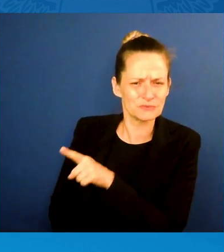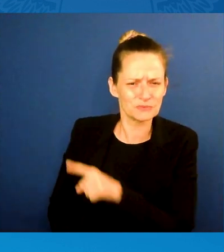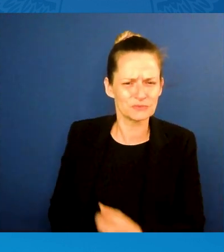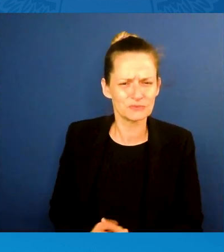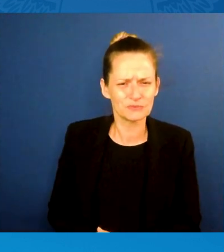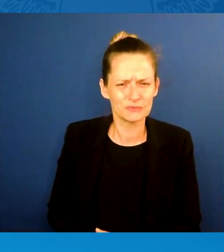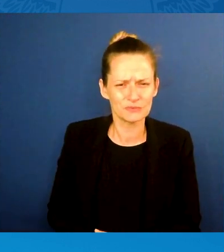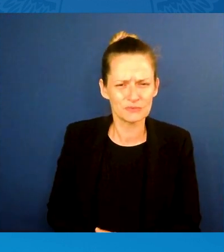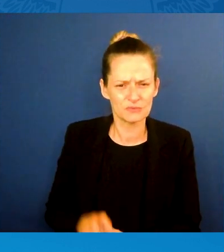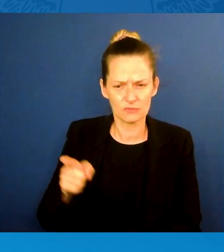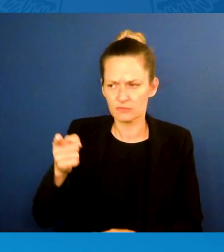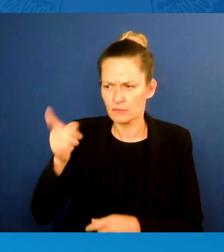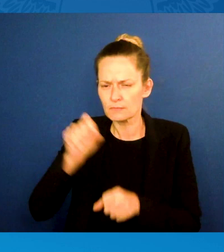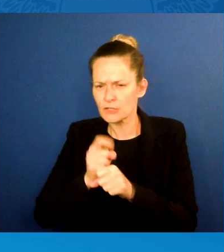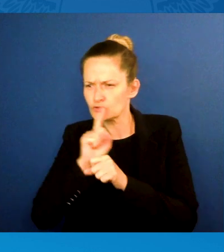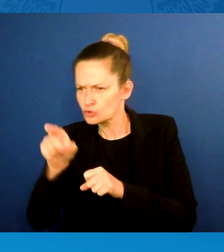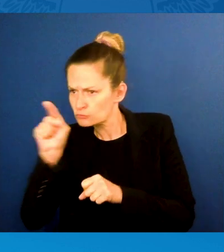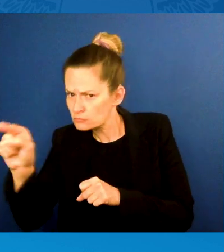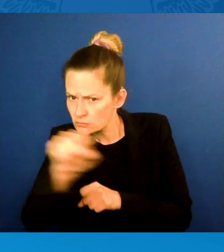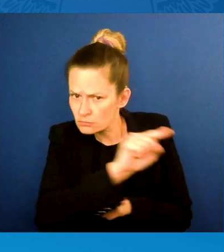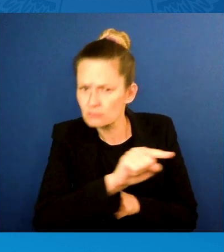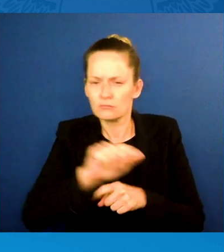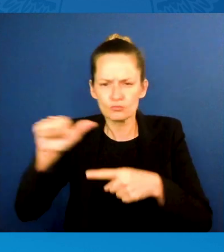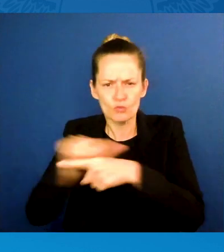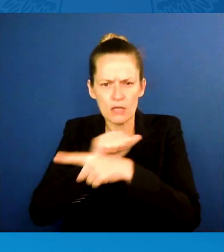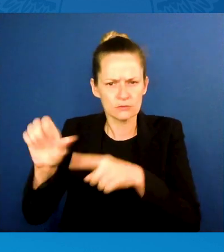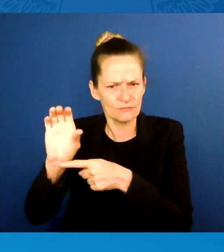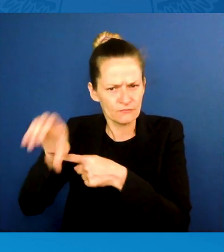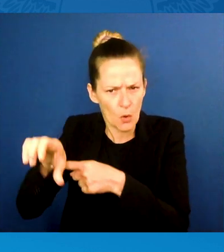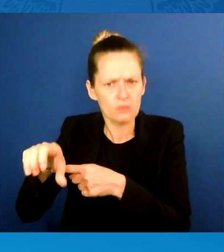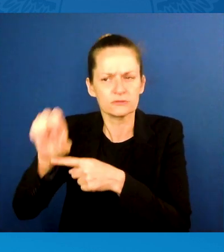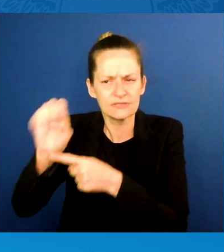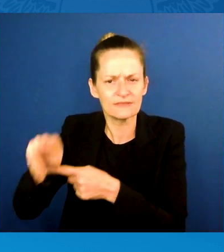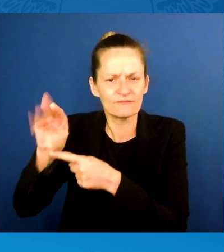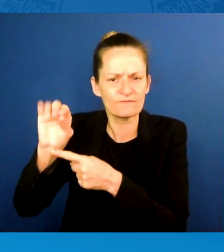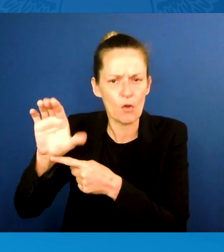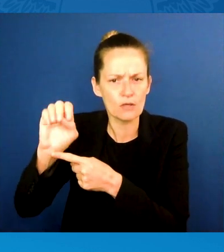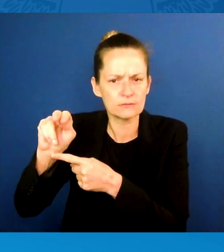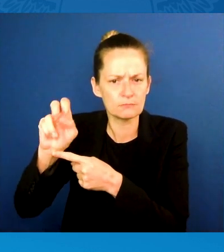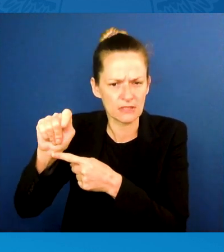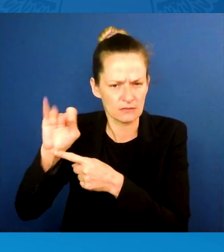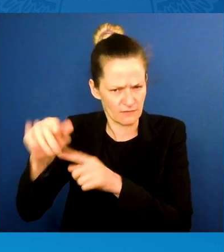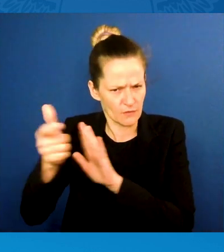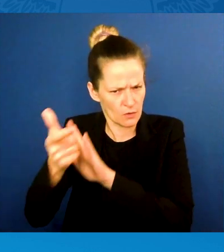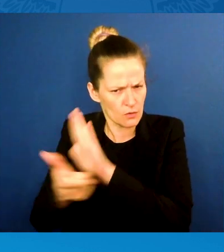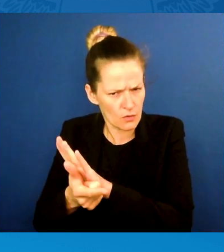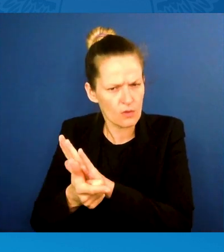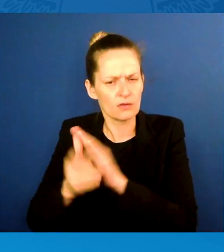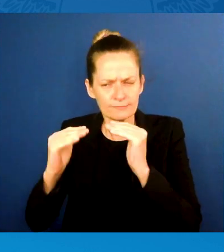that is fair and equal in terms of the treatment of the laws and the enforcement of the laws in their state.